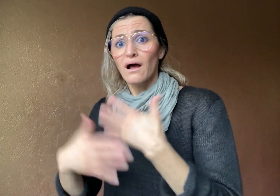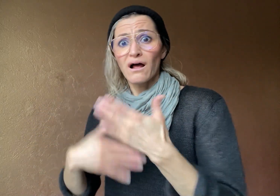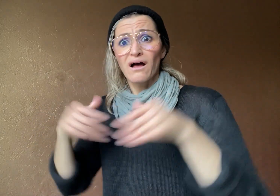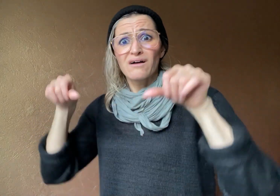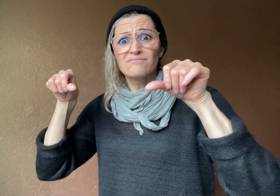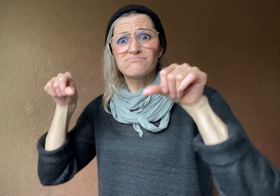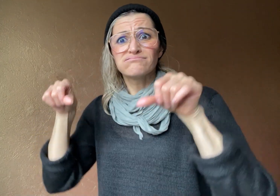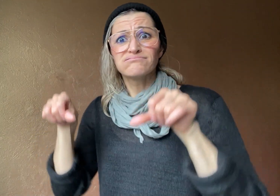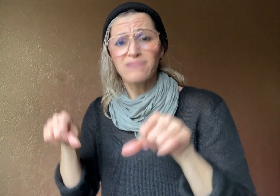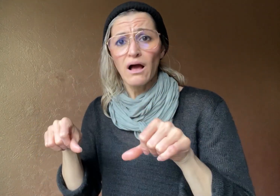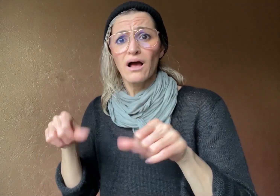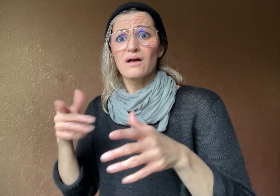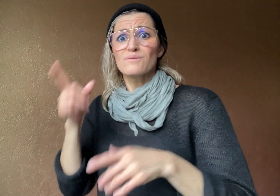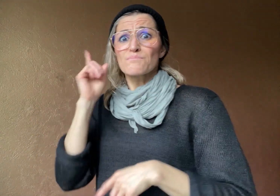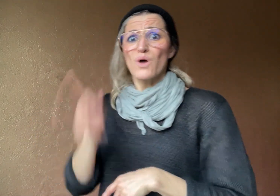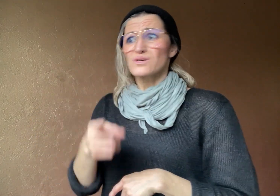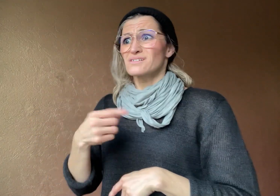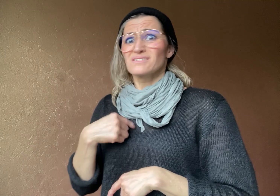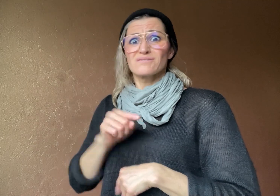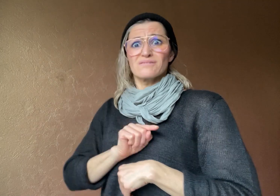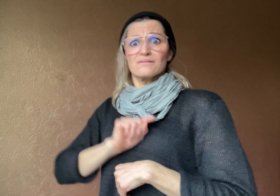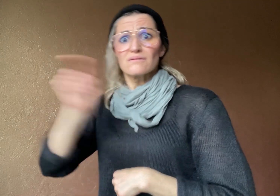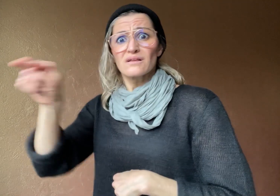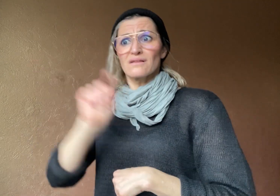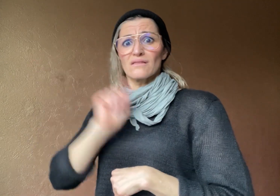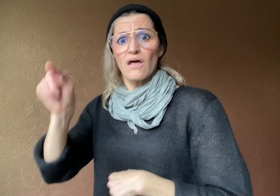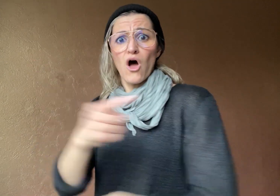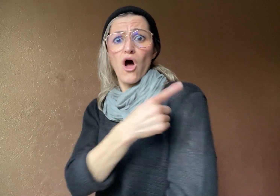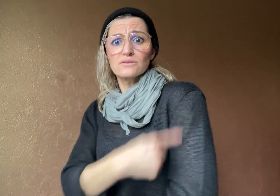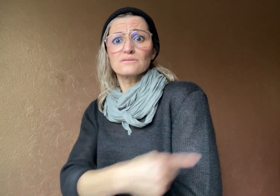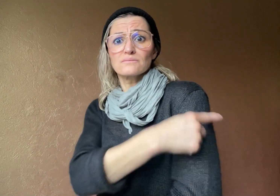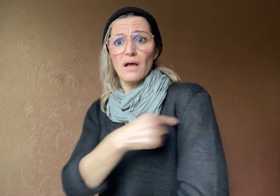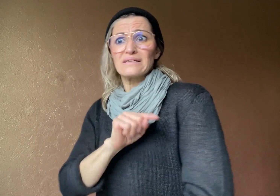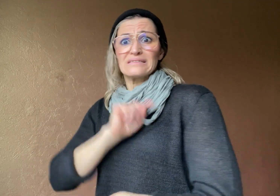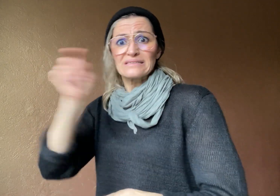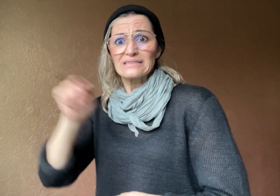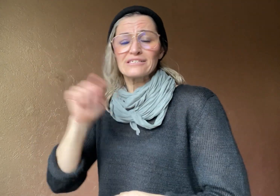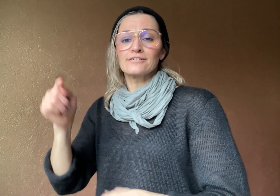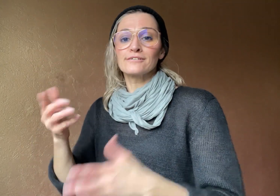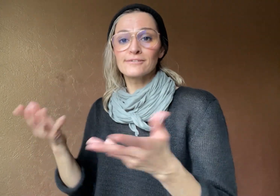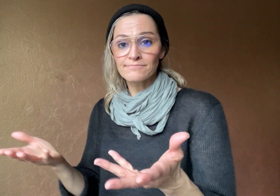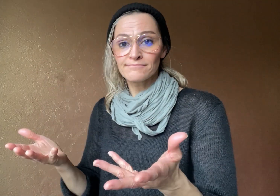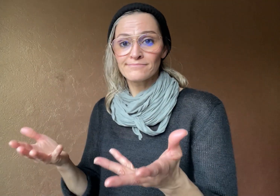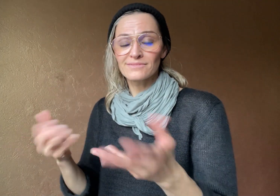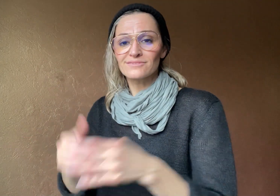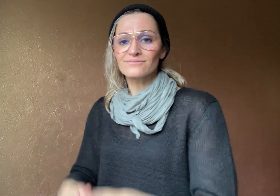more frequent hospitalizations.